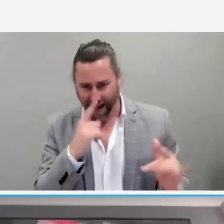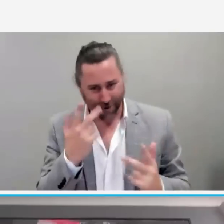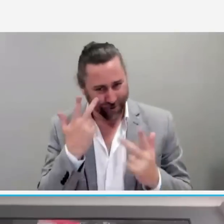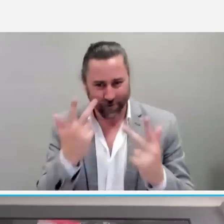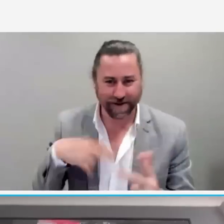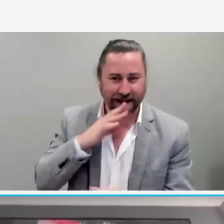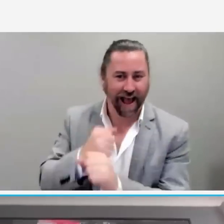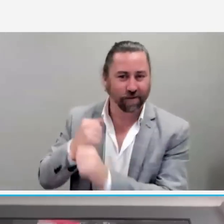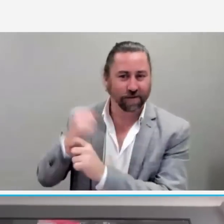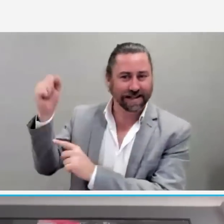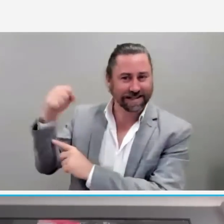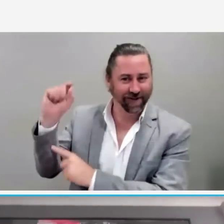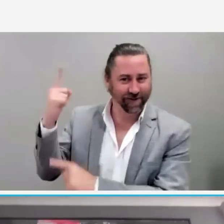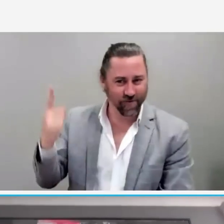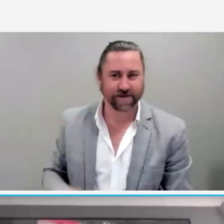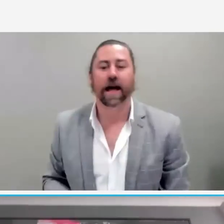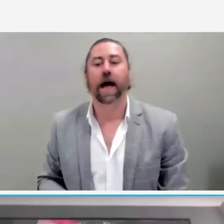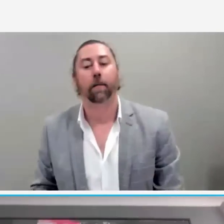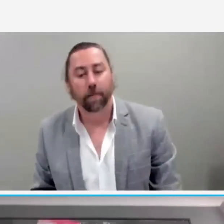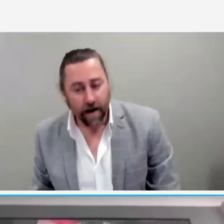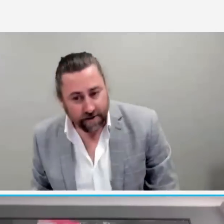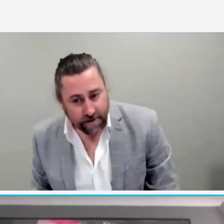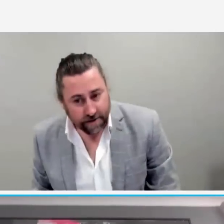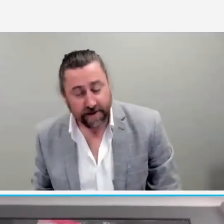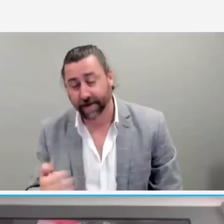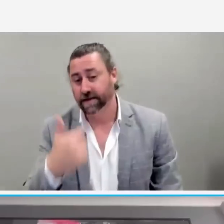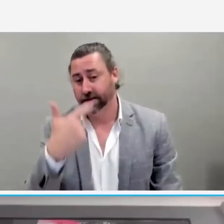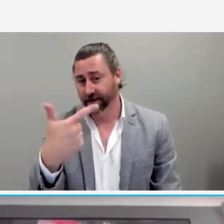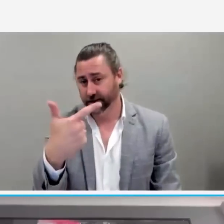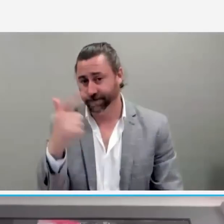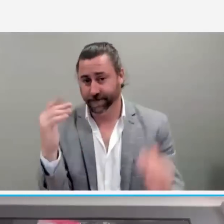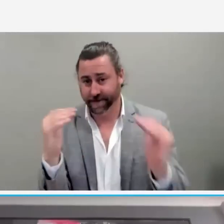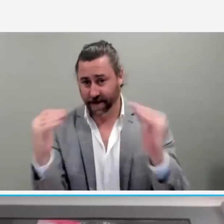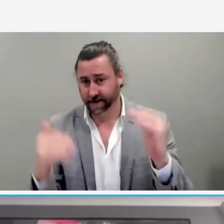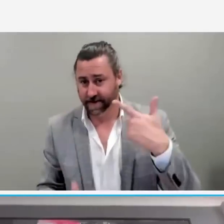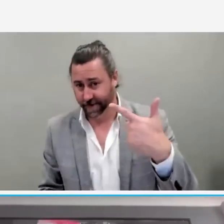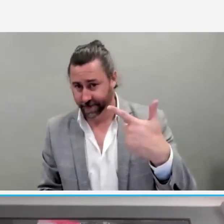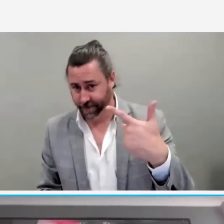But what I can tell you is that they're comprised of seven standards and what we're thinking is that all